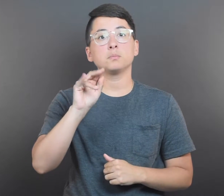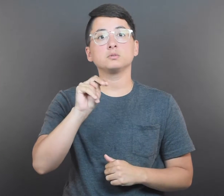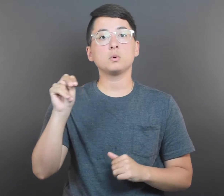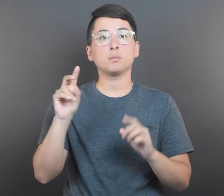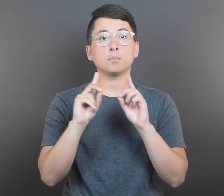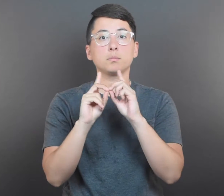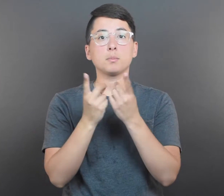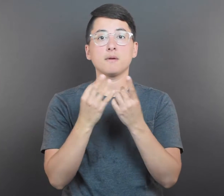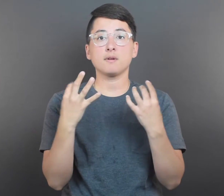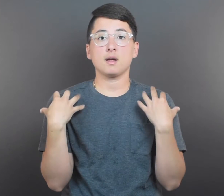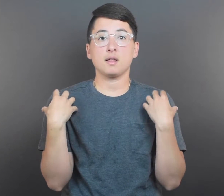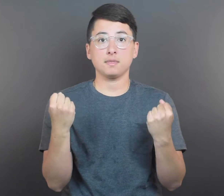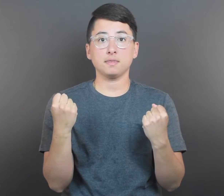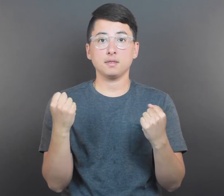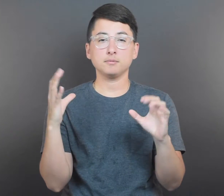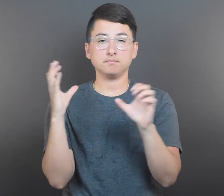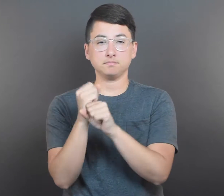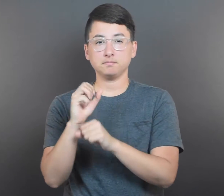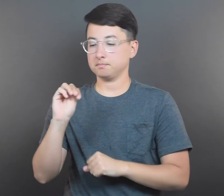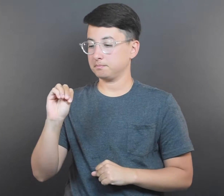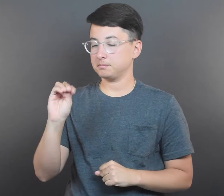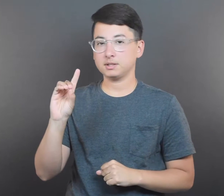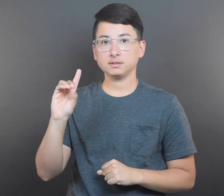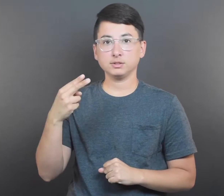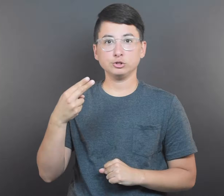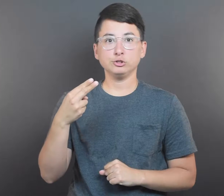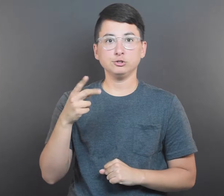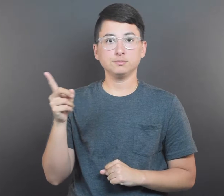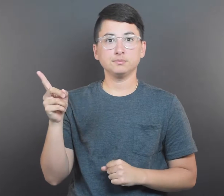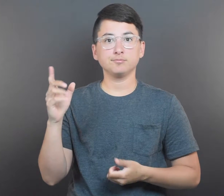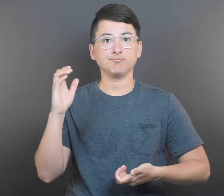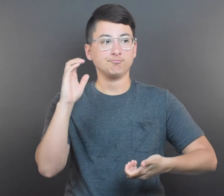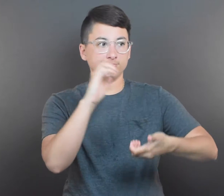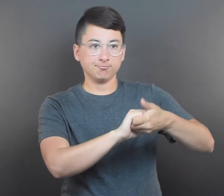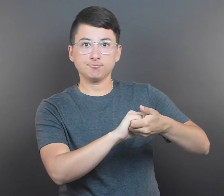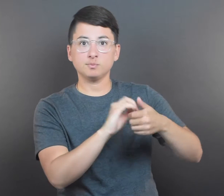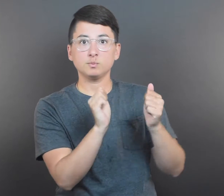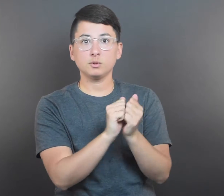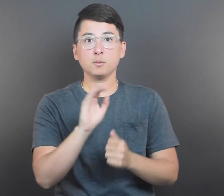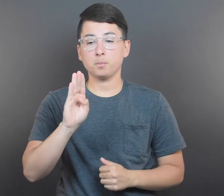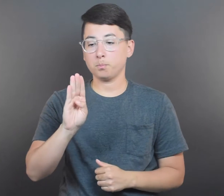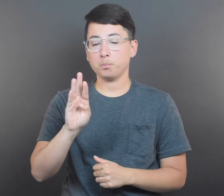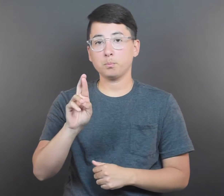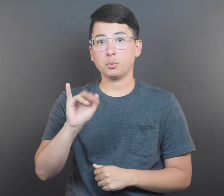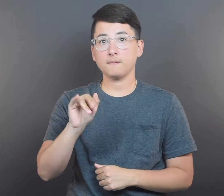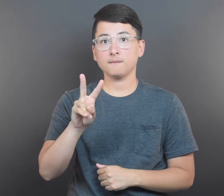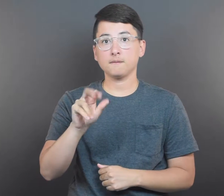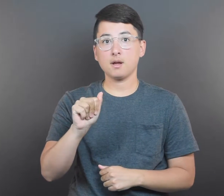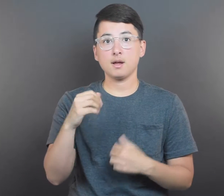Minnesota Department of Health (MDH) partnered with Briva Health Clinic;